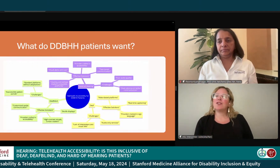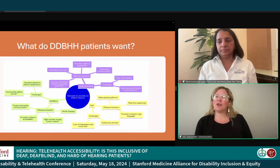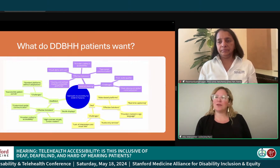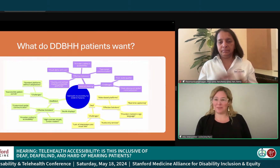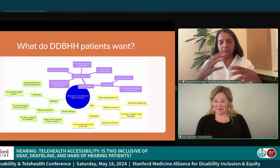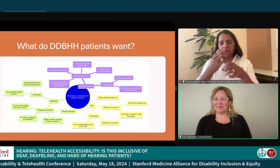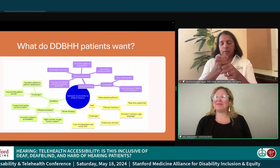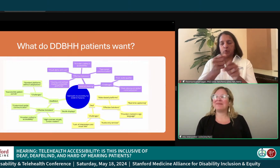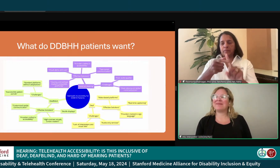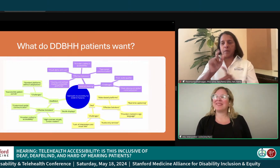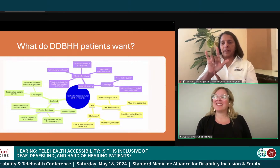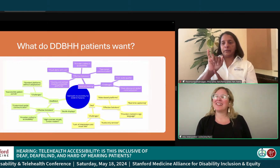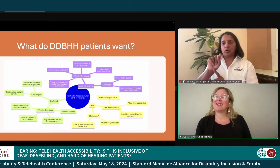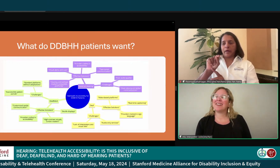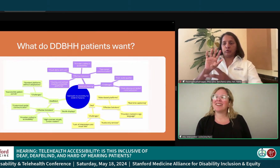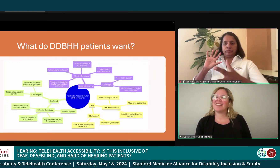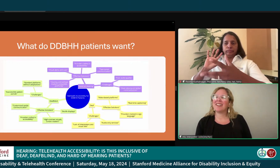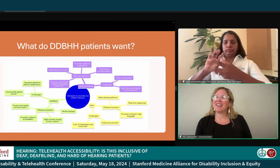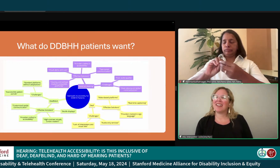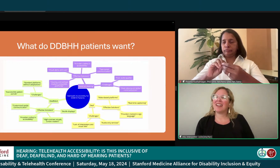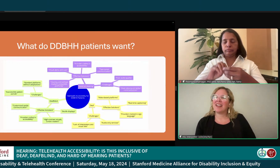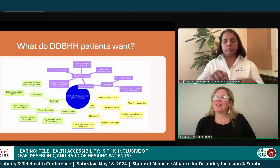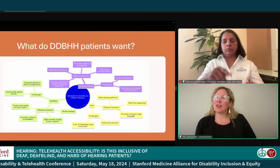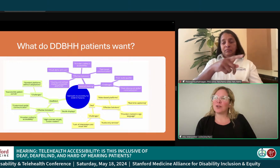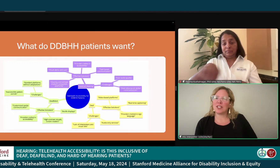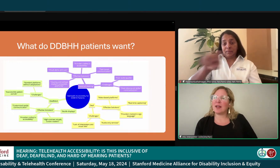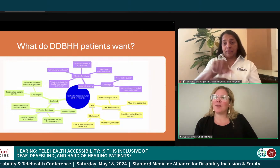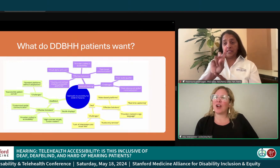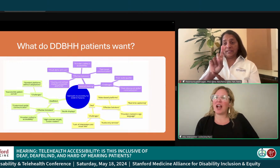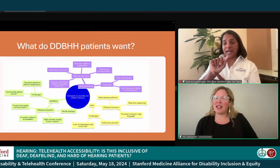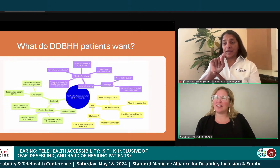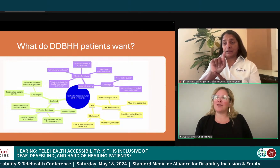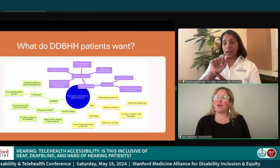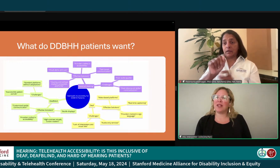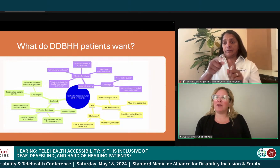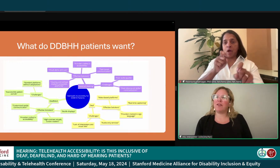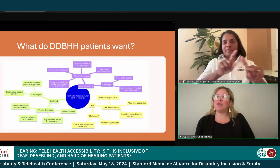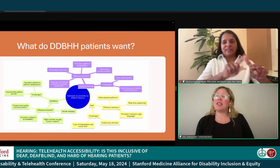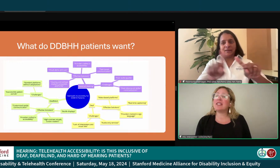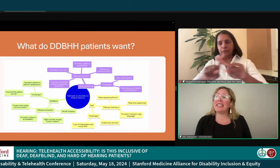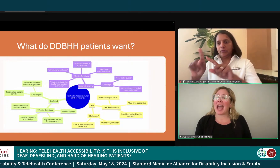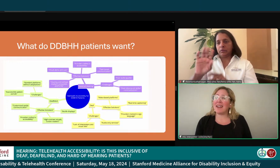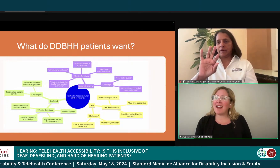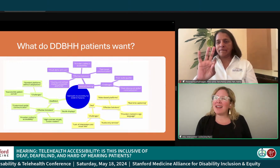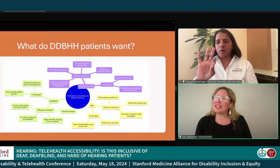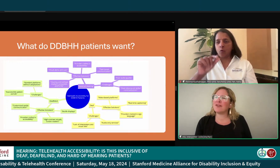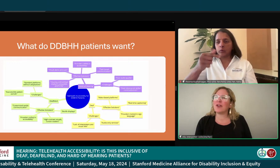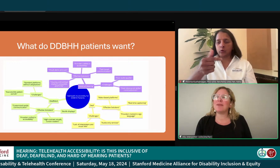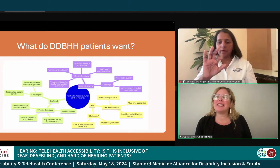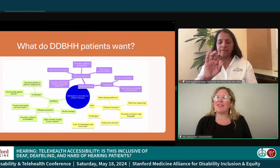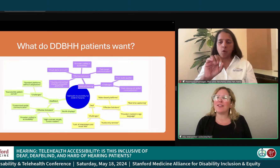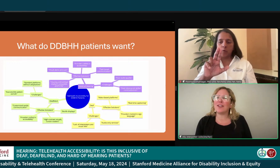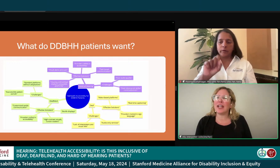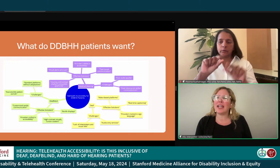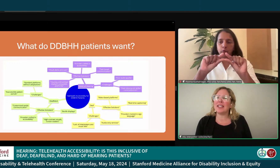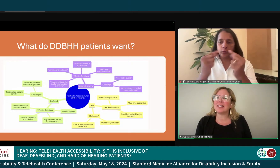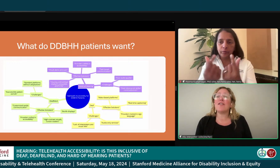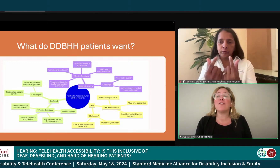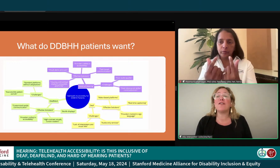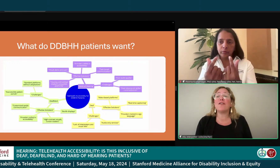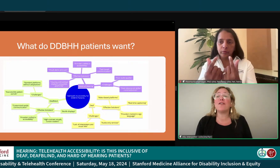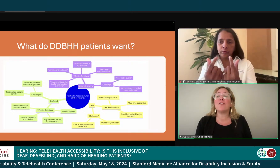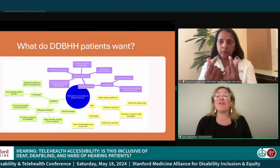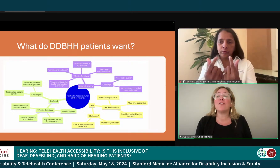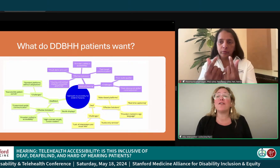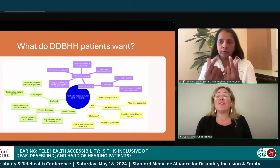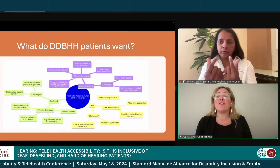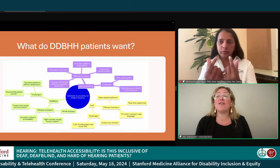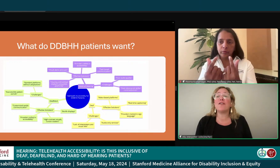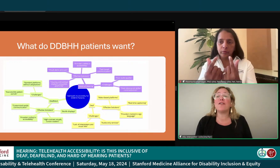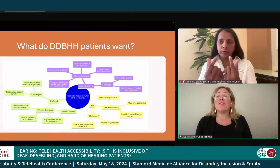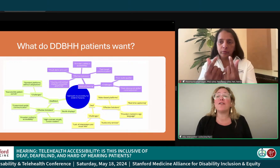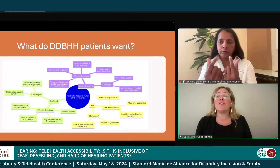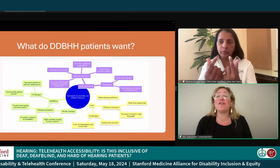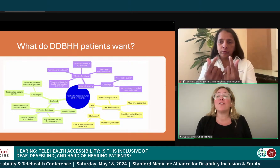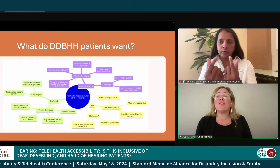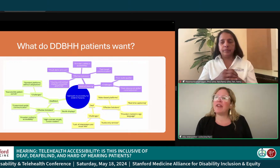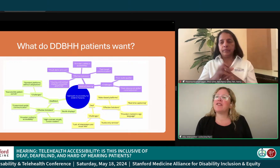Poorna Kushalnagar: So to summarize. From the lit review, this data is from different. We've